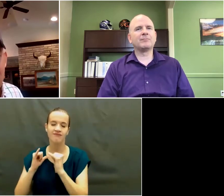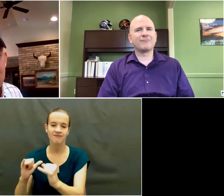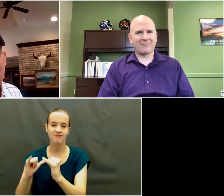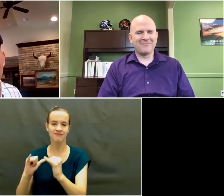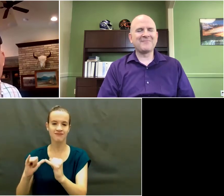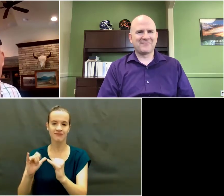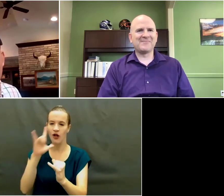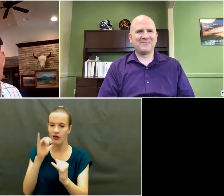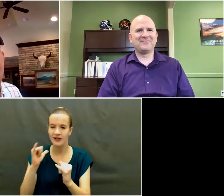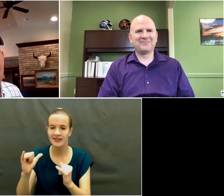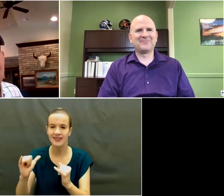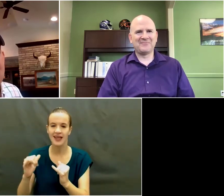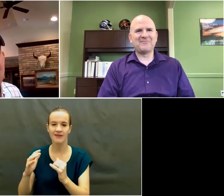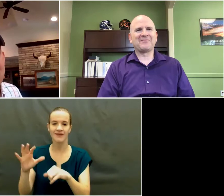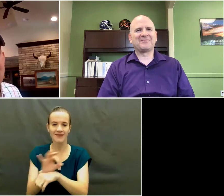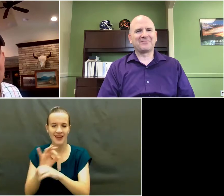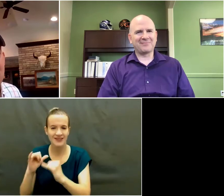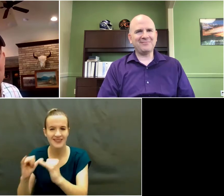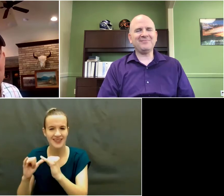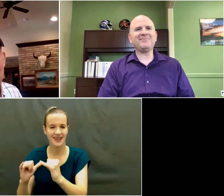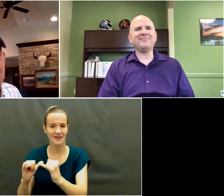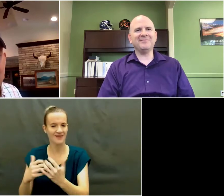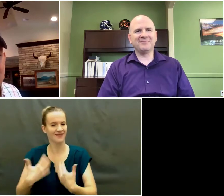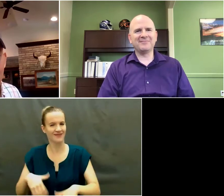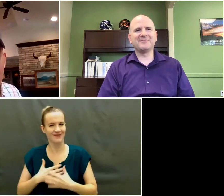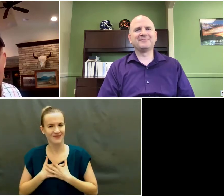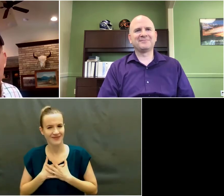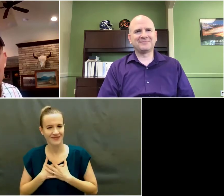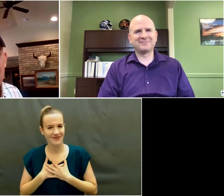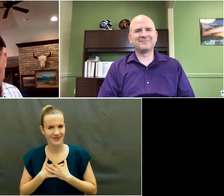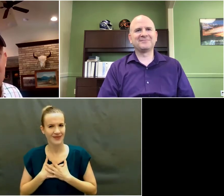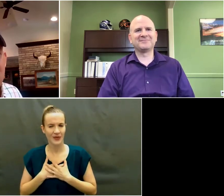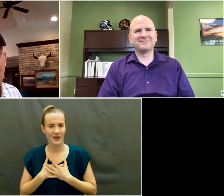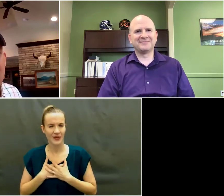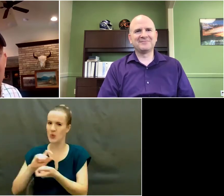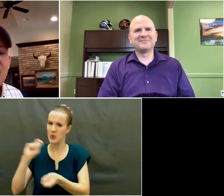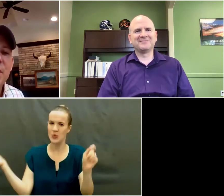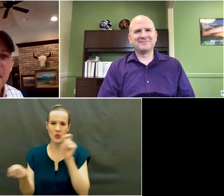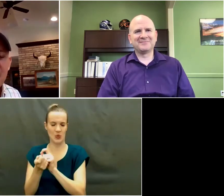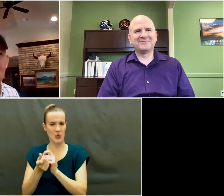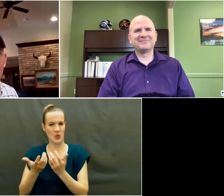like everybody else. It's it's a, it's just a total game changer. And so I can't even imagine